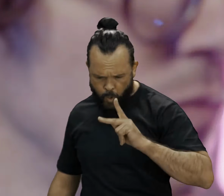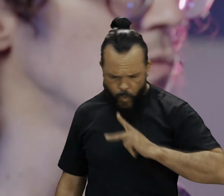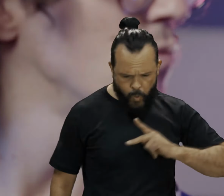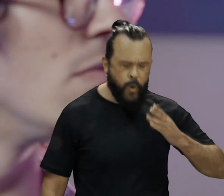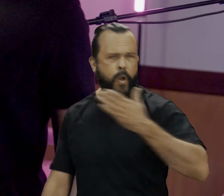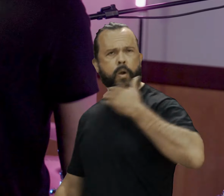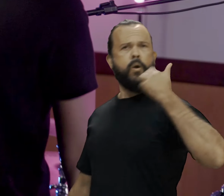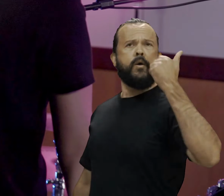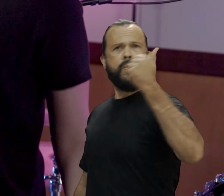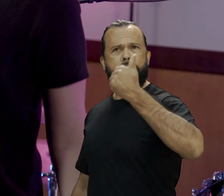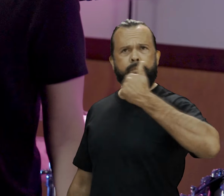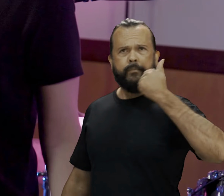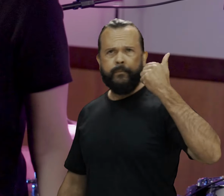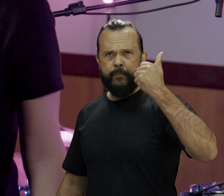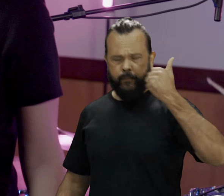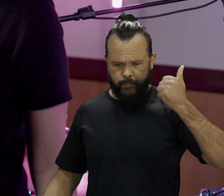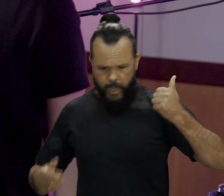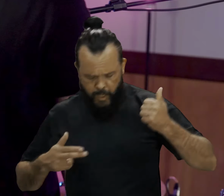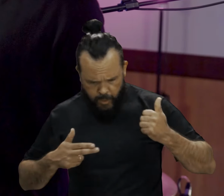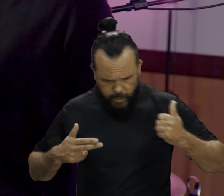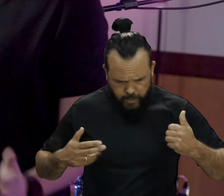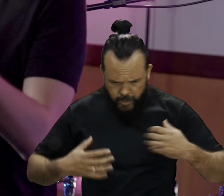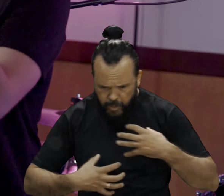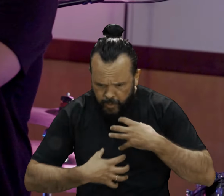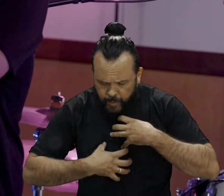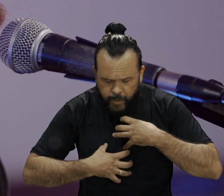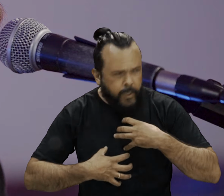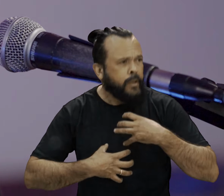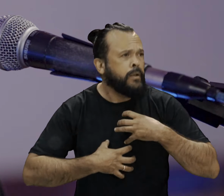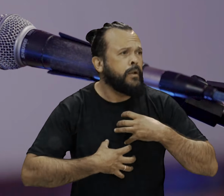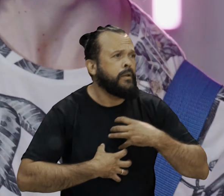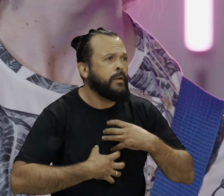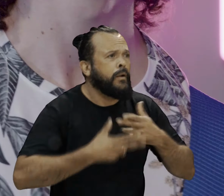I try to hide the feeling